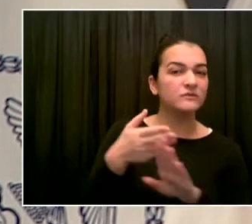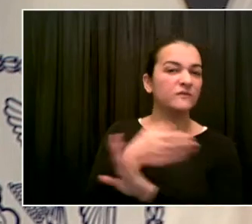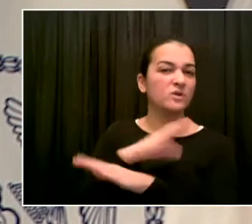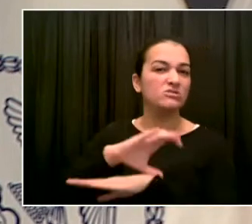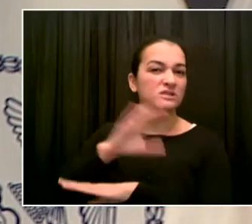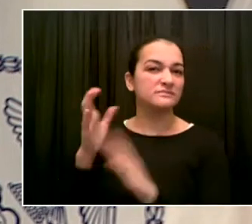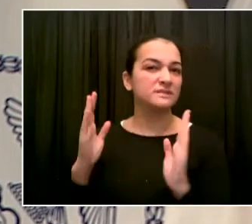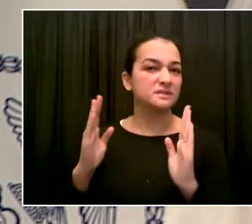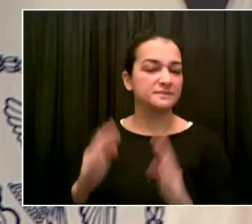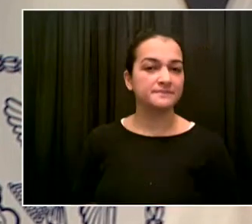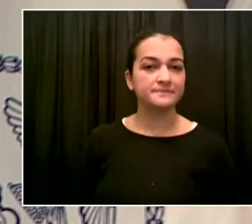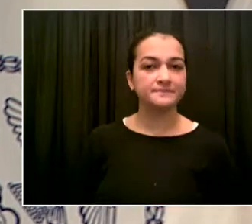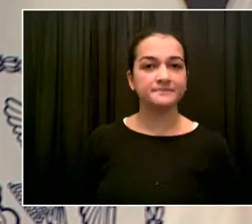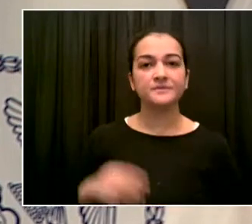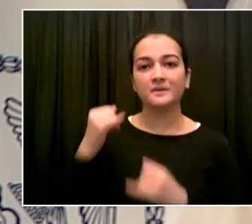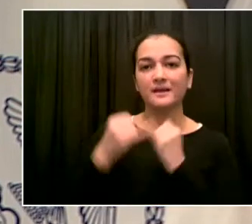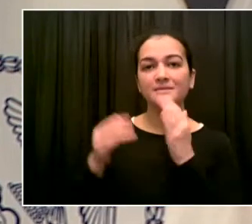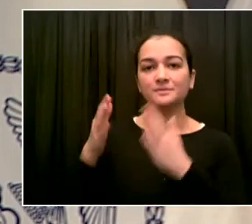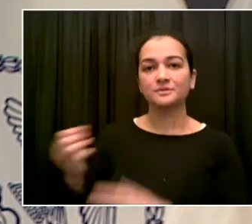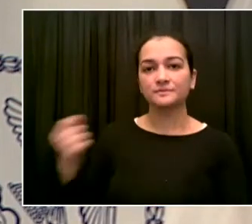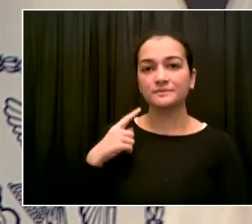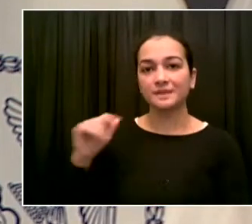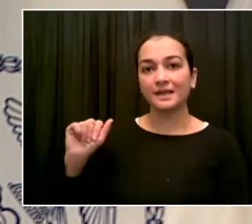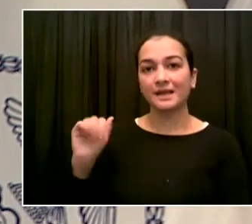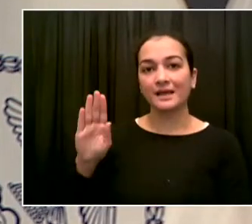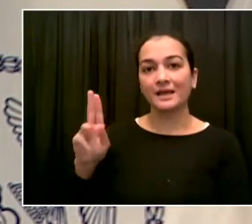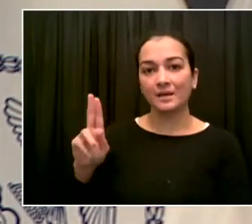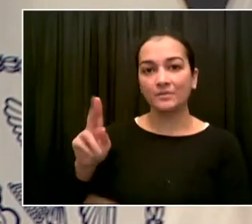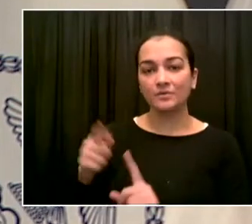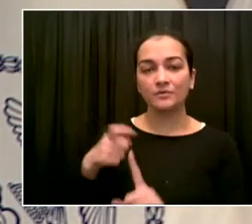CHRISTMAS, WE DON'T HAVE AN EXACT DATE BUT SOMEWHERE IN THAT RANGE. THE LAST QUESTION FOR